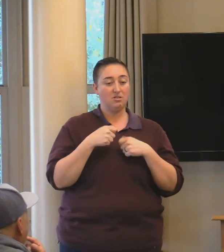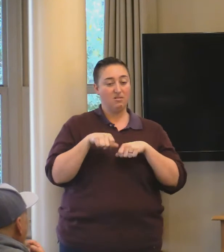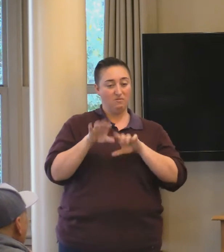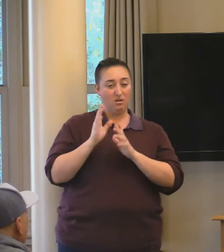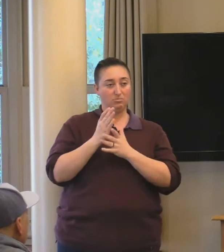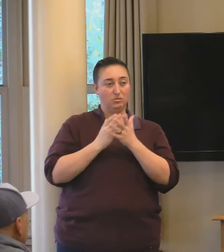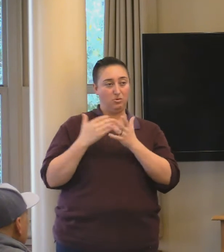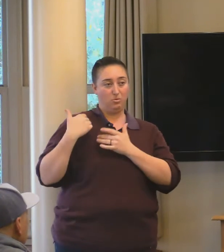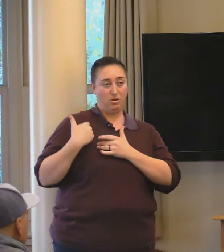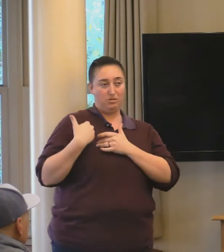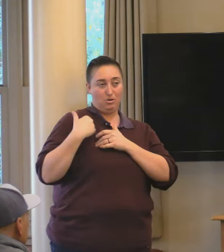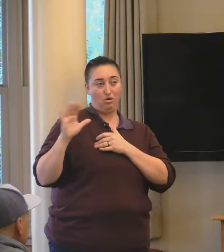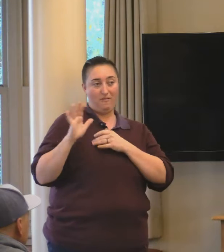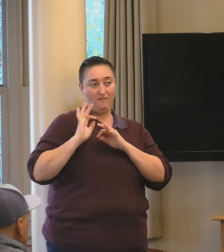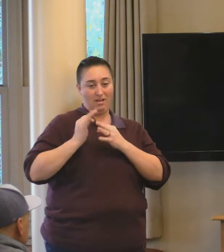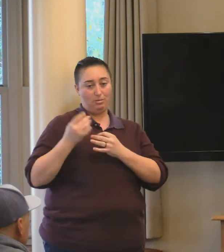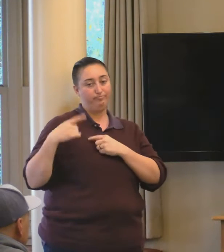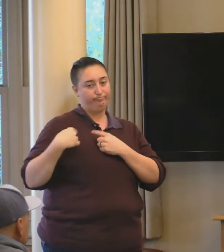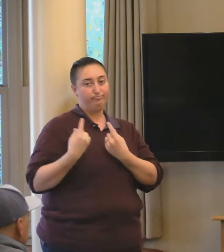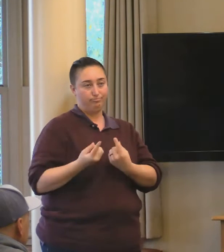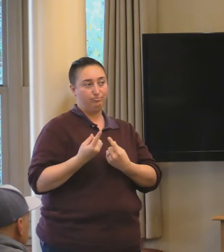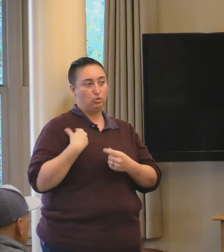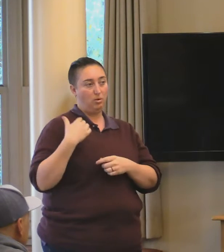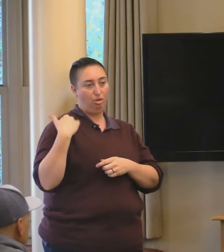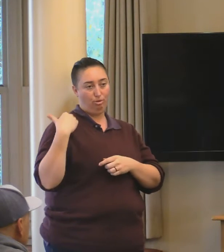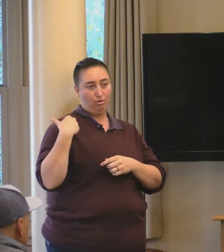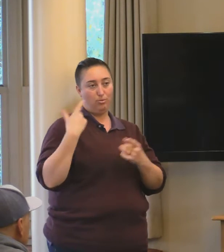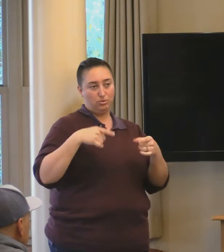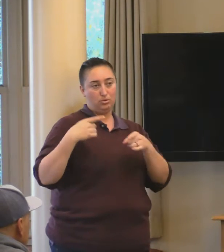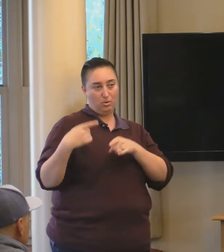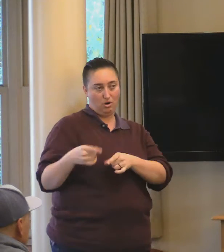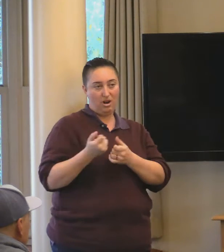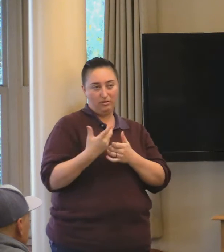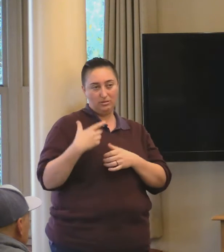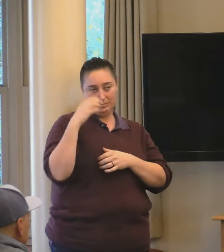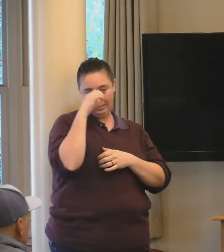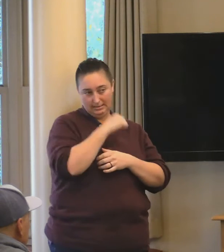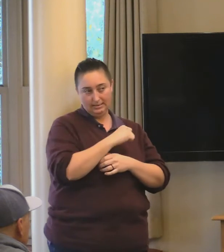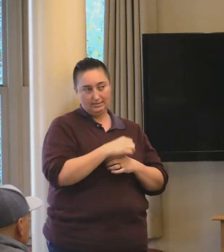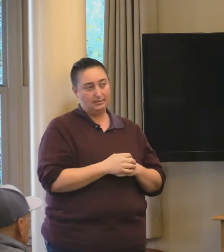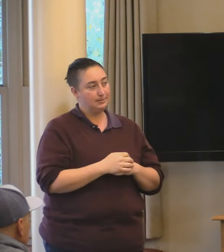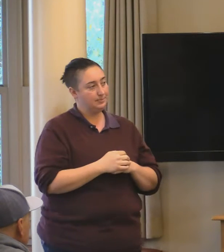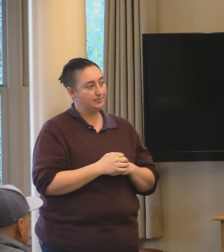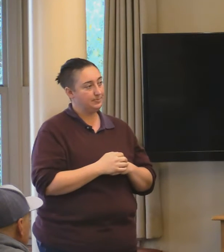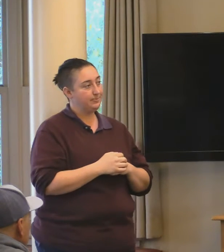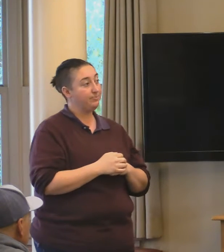She wants to particularly alleviate some of the responsibility that her family has had to alert her to the things she misses.